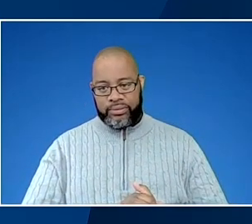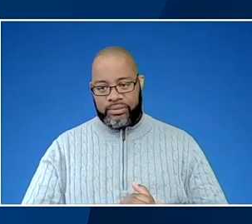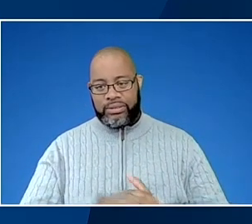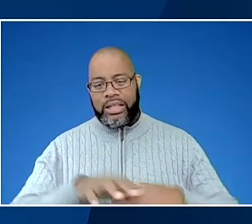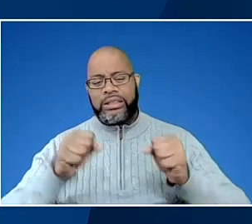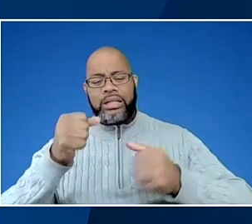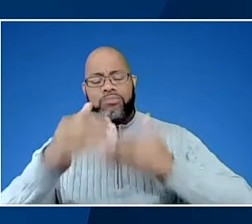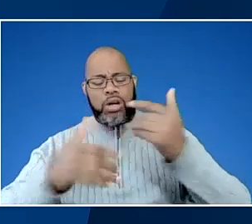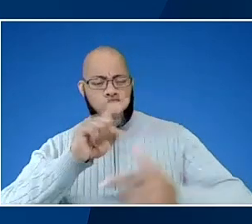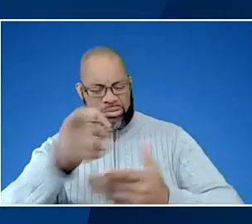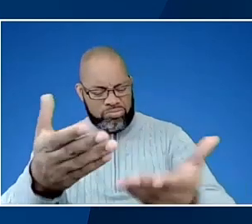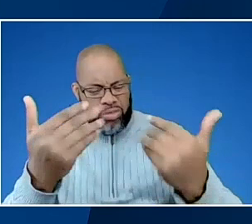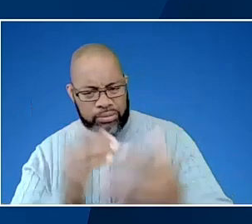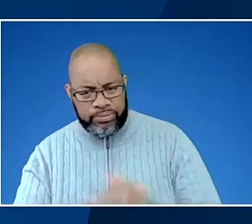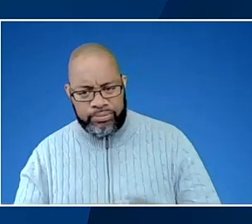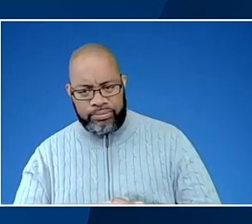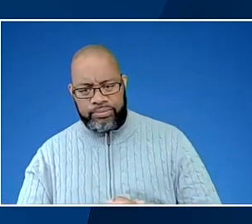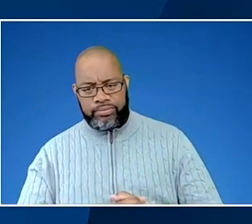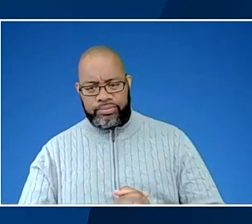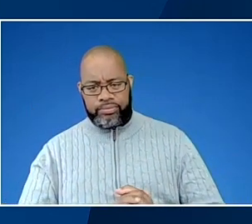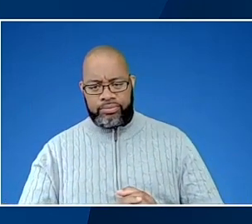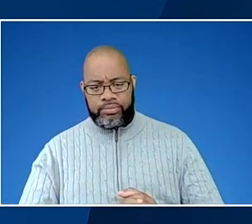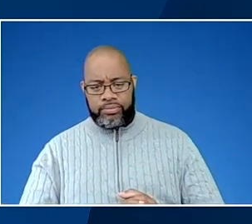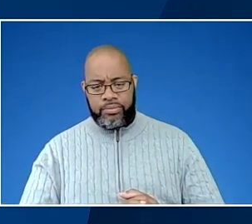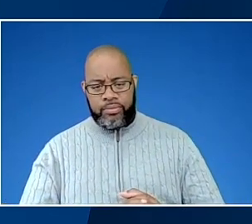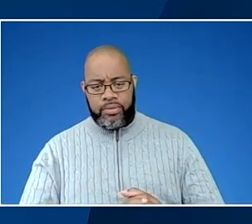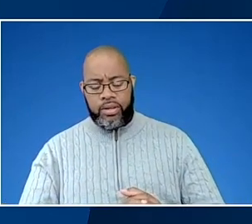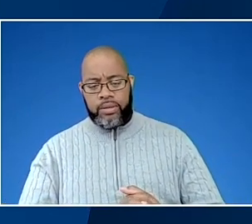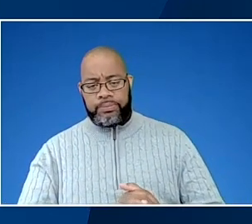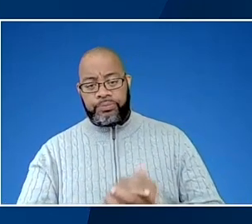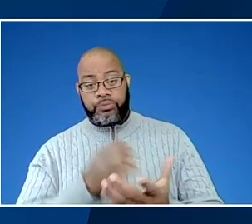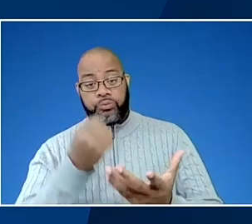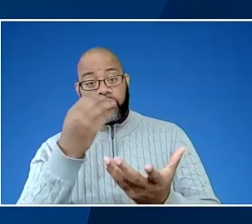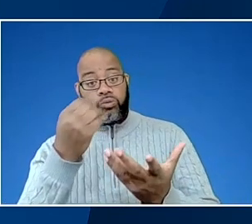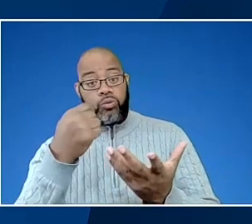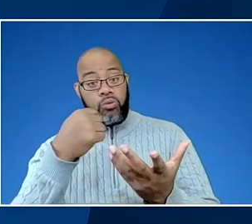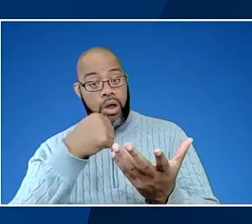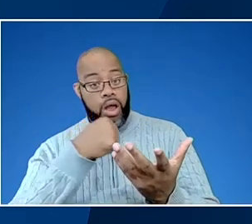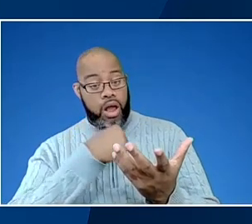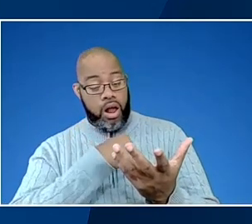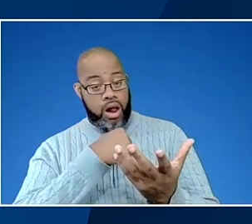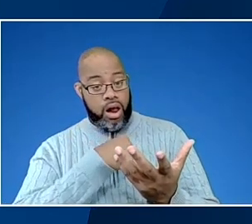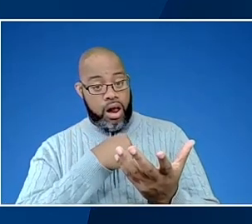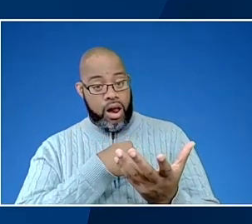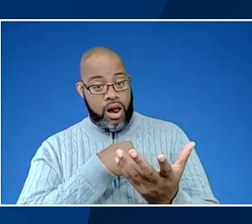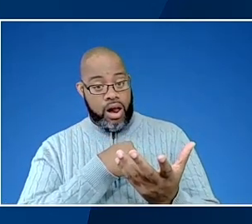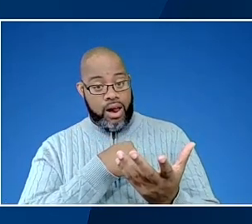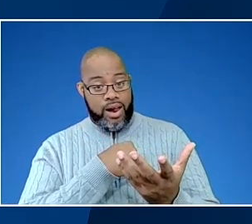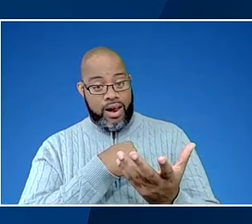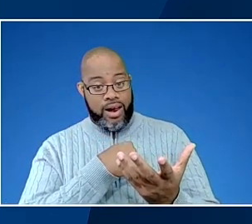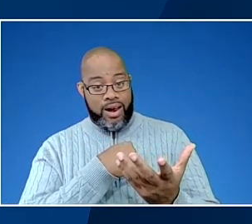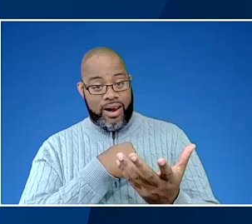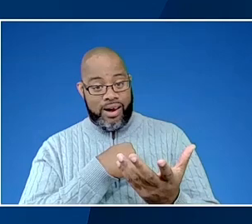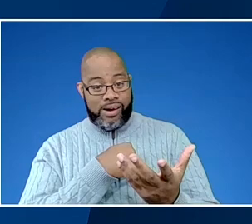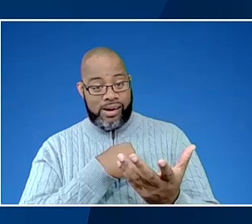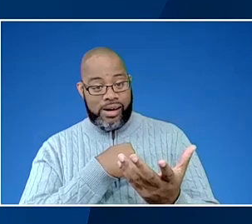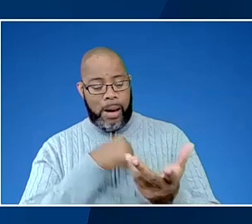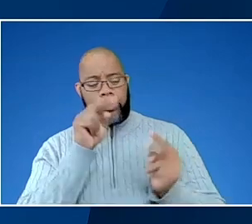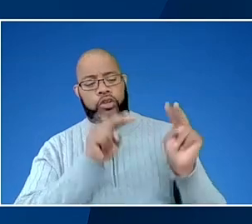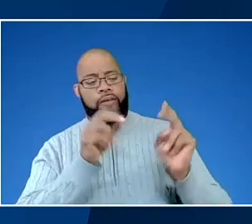Okay. I've generally been an observer of rule-making for some time but have never